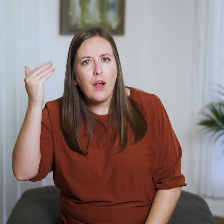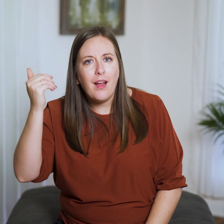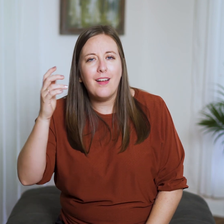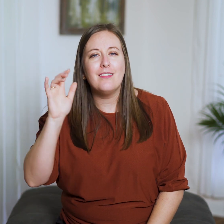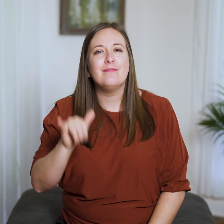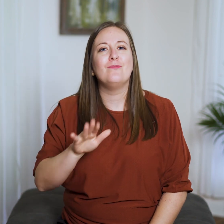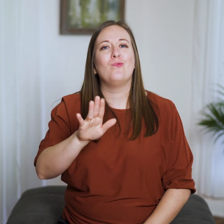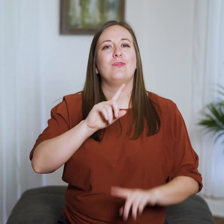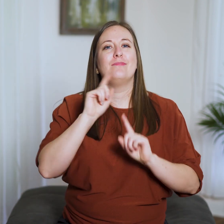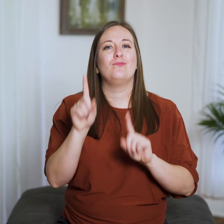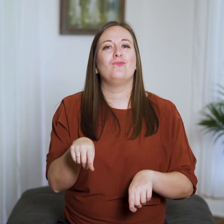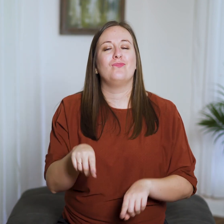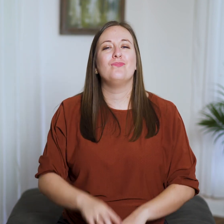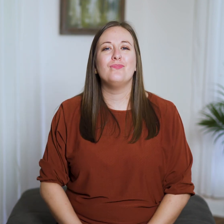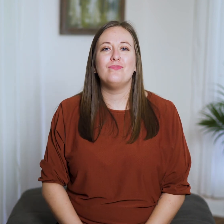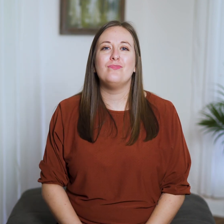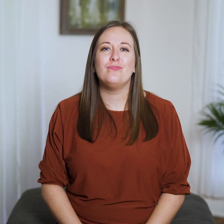and maybe this has something to do with it.